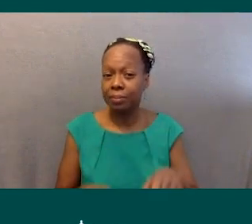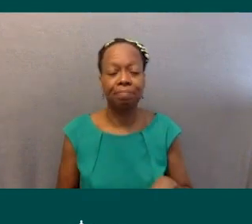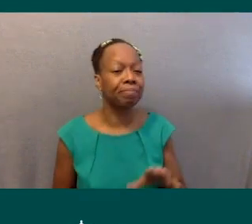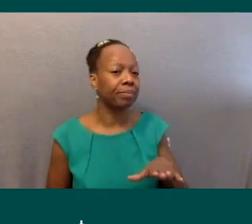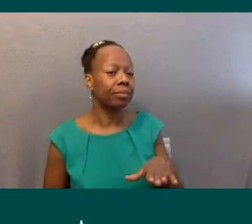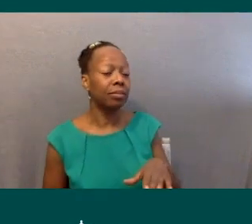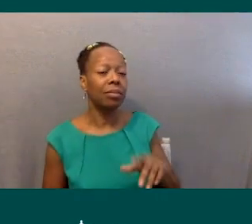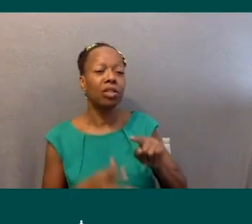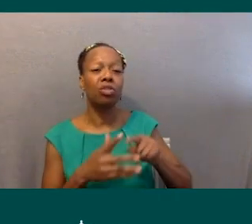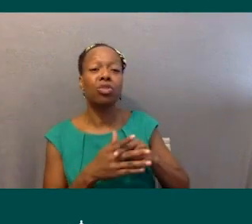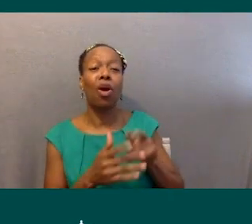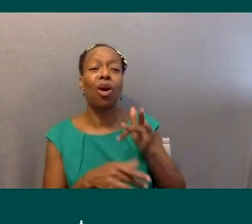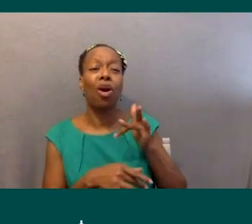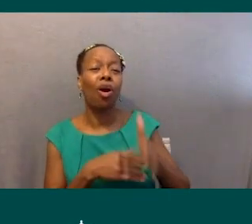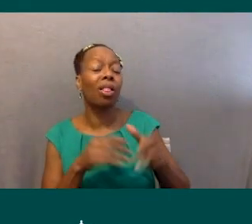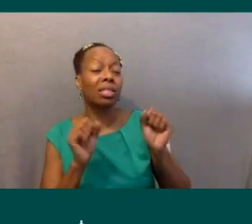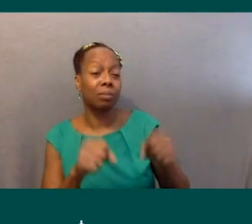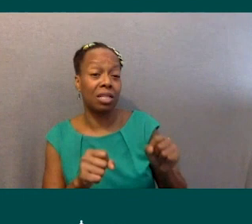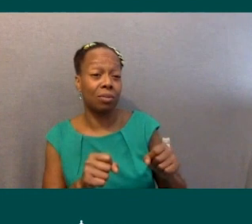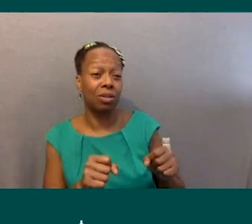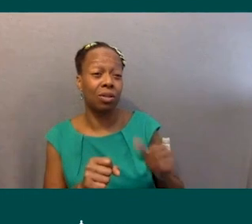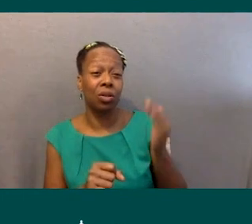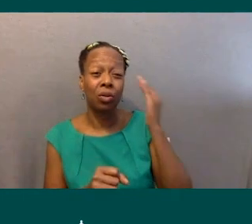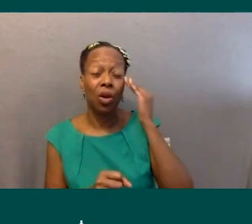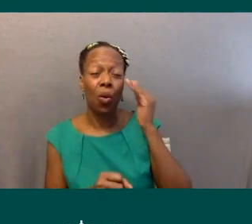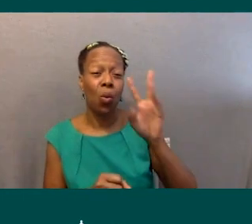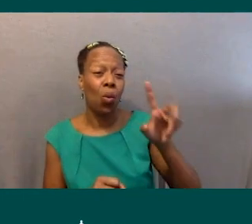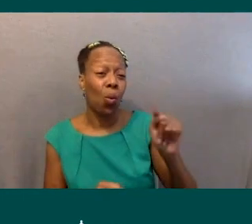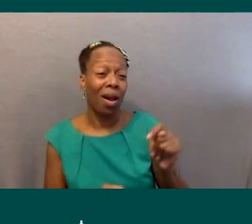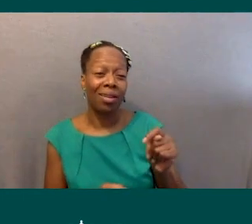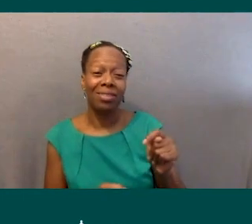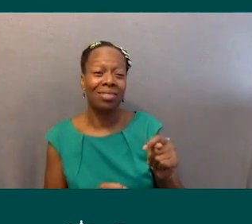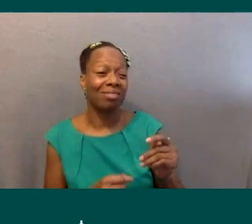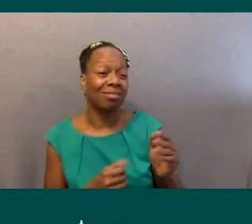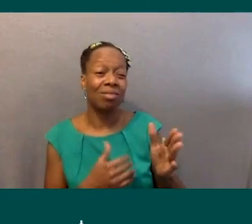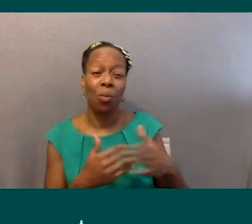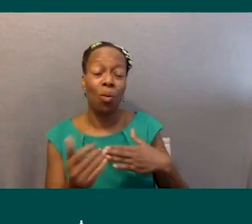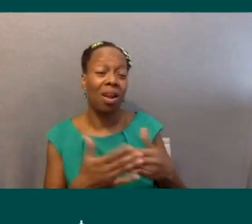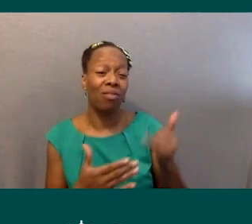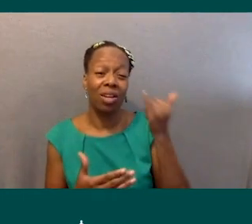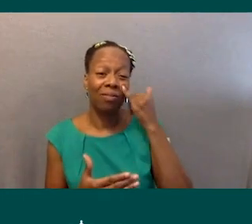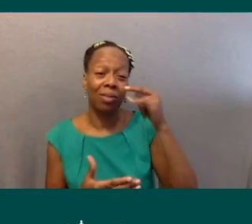Start early as possible, because you know what? Even if the kid isn't in school yet,